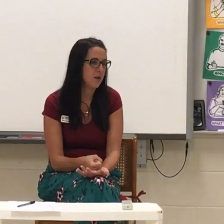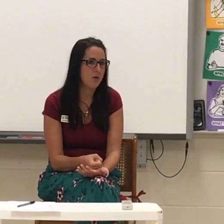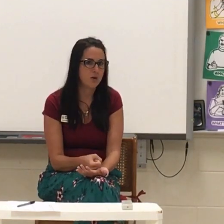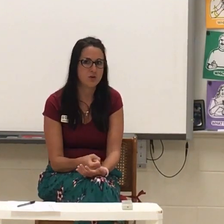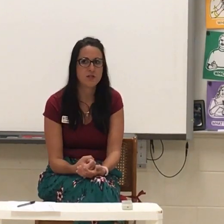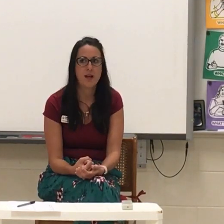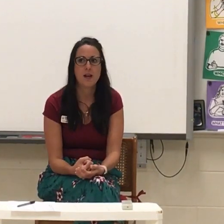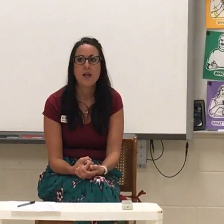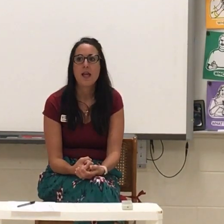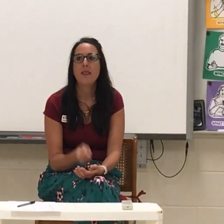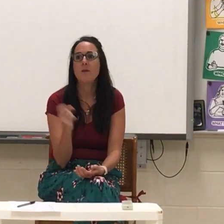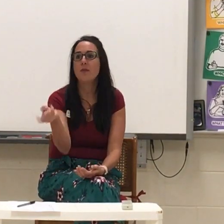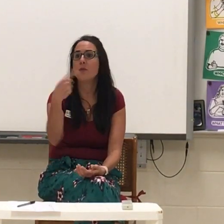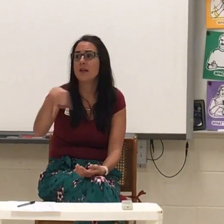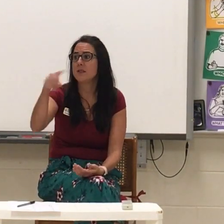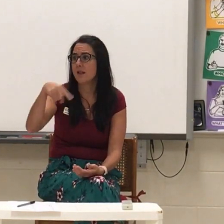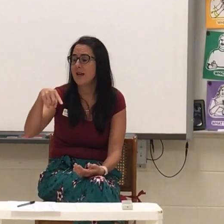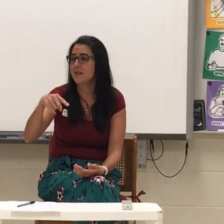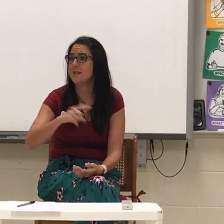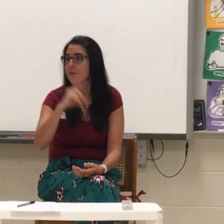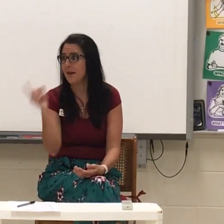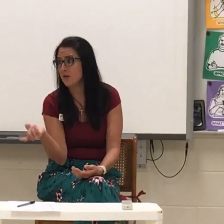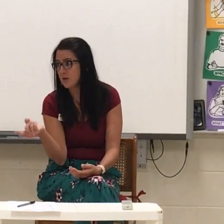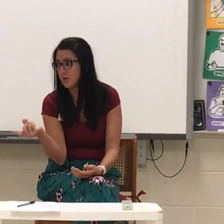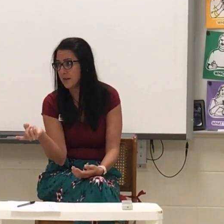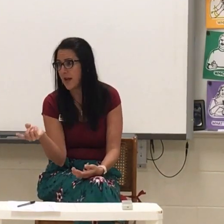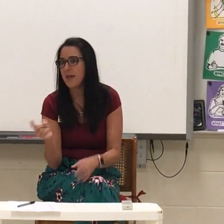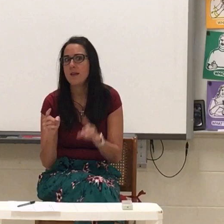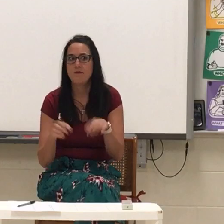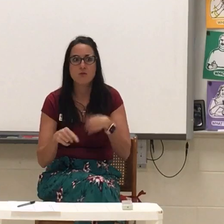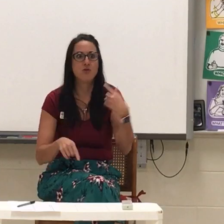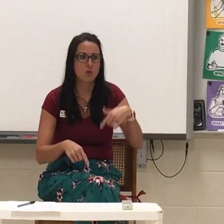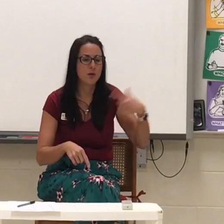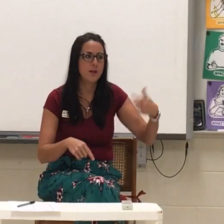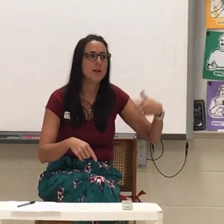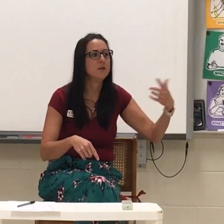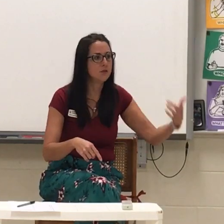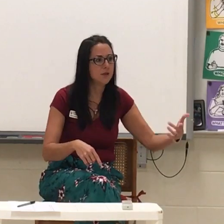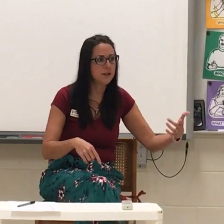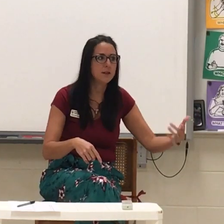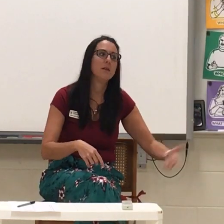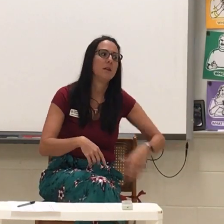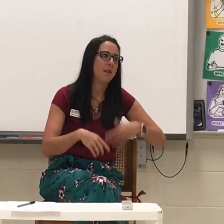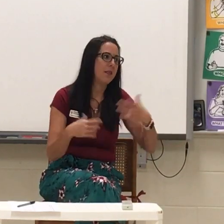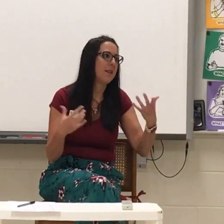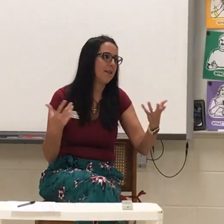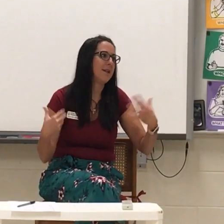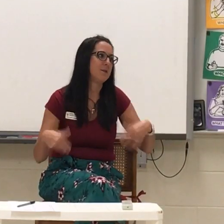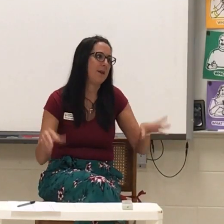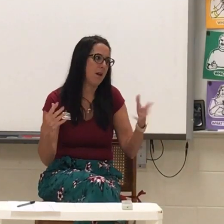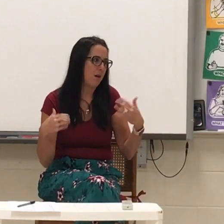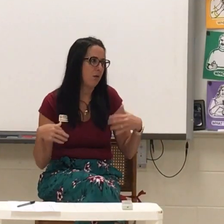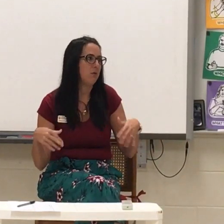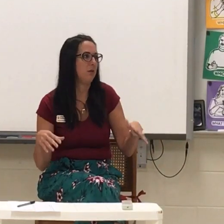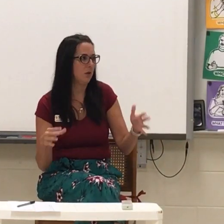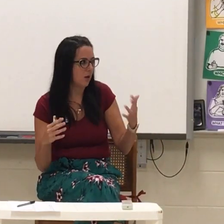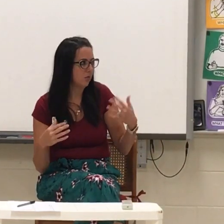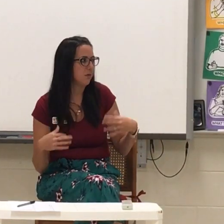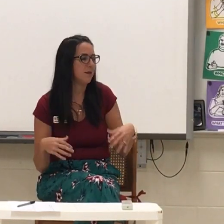they don't understand and then when the rest of the class see somebody else doing that if you'll join in and doing it then that lets me know you know that